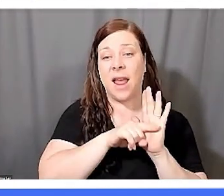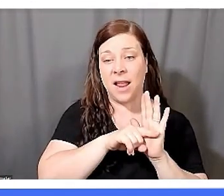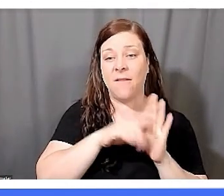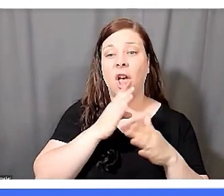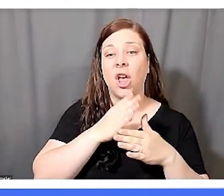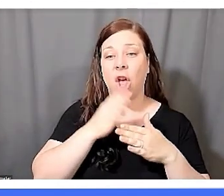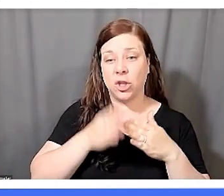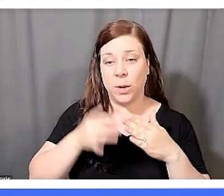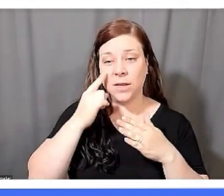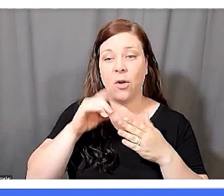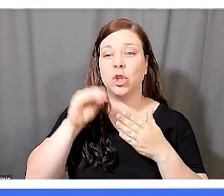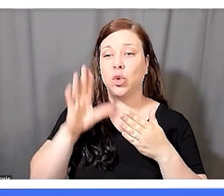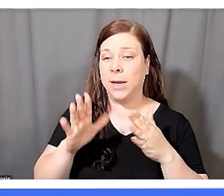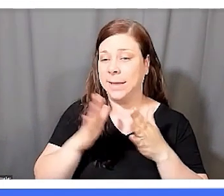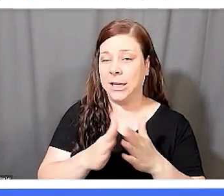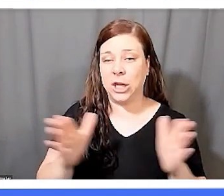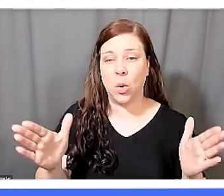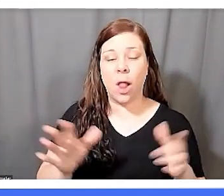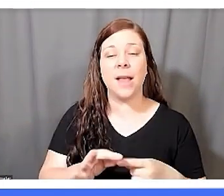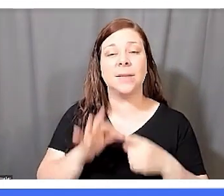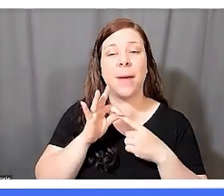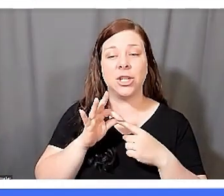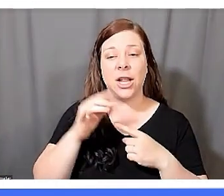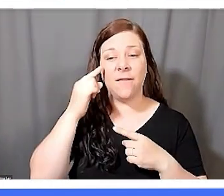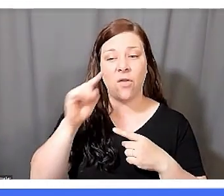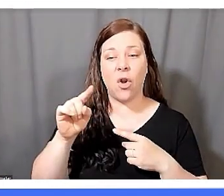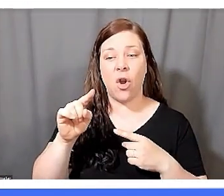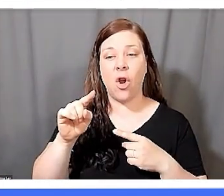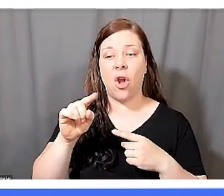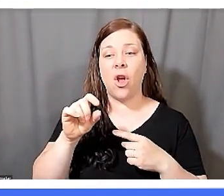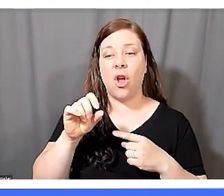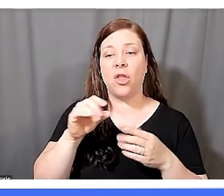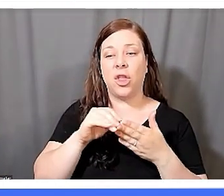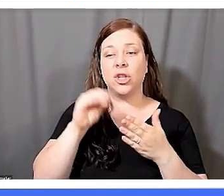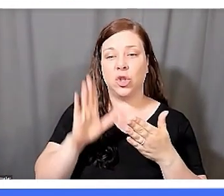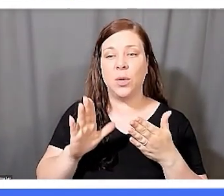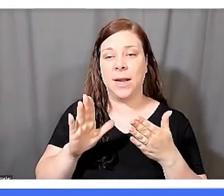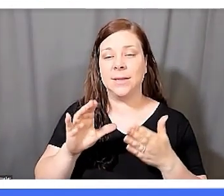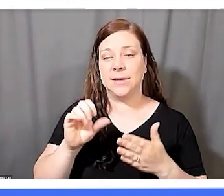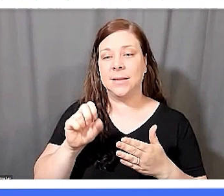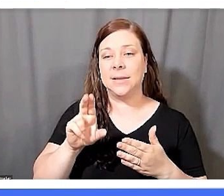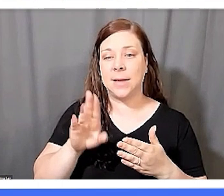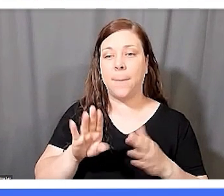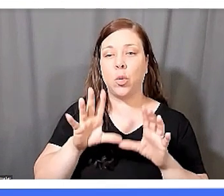especially for the student subgroup referring to students with disabilities.